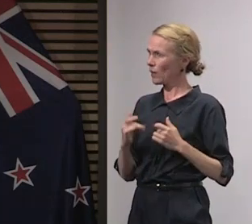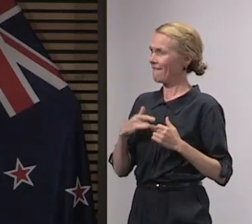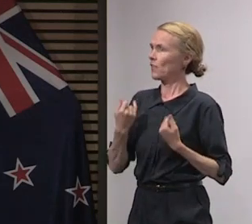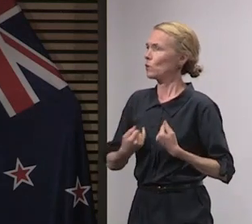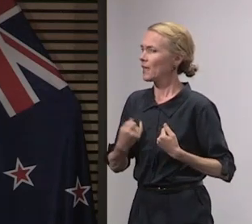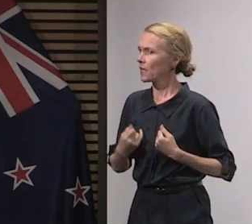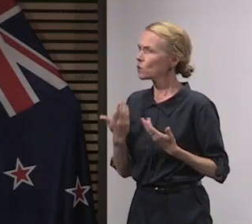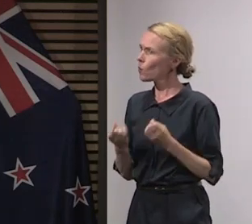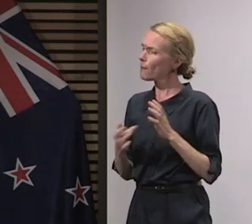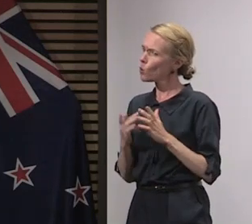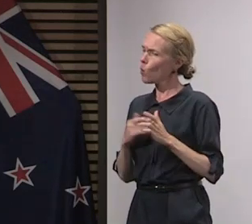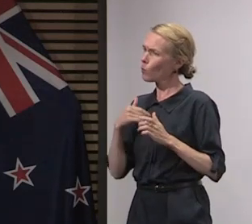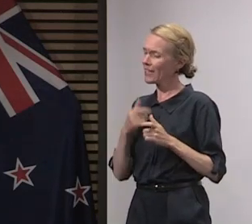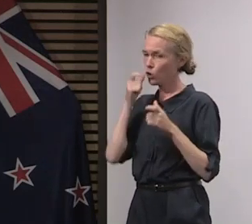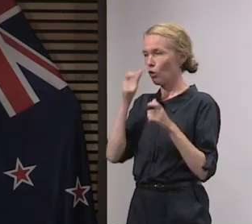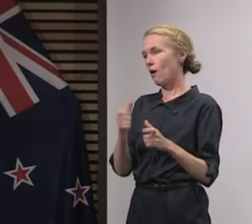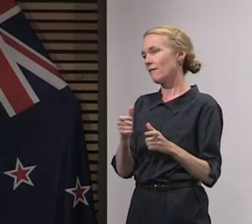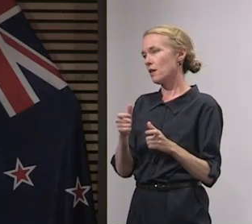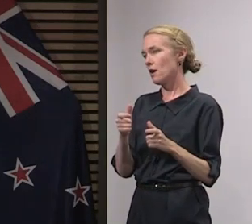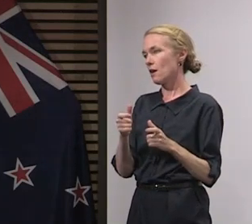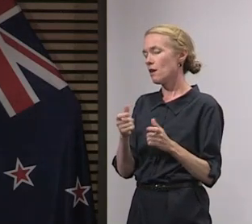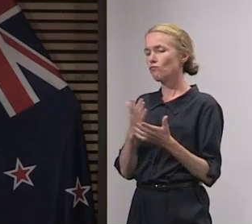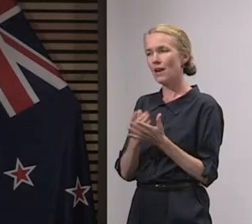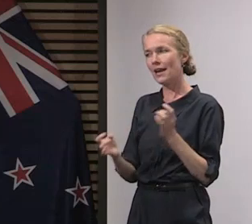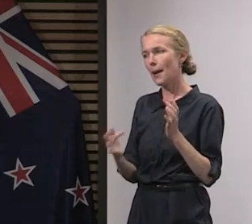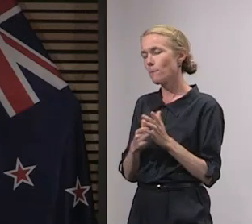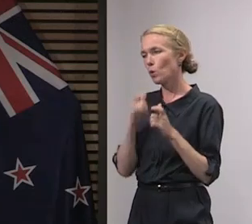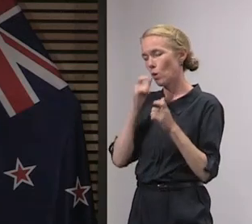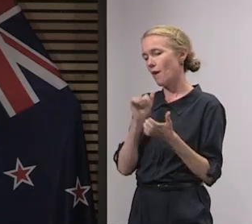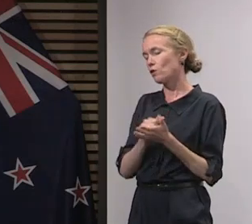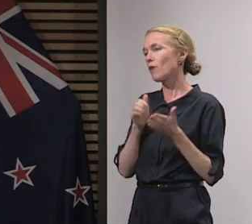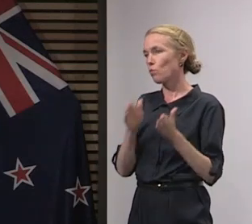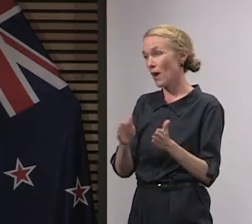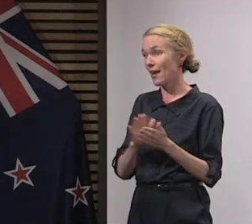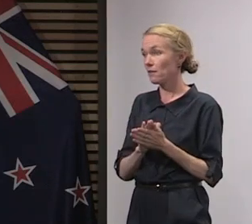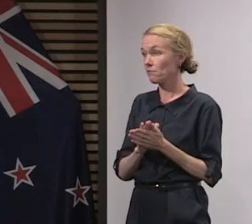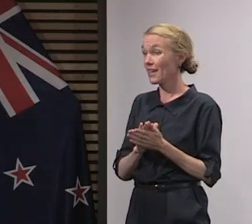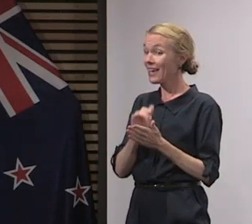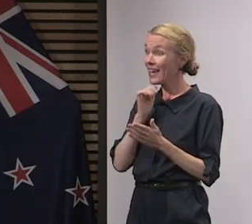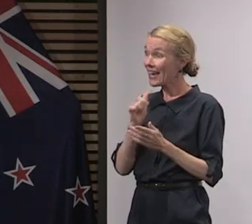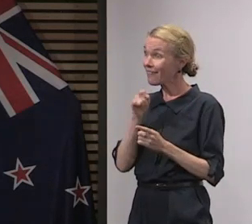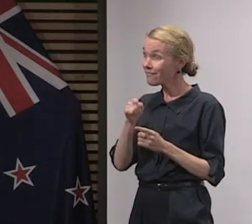or incubating infections so we want to make sure that they are well cared for. So we are